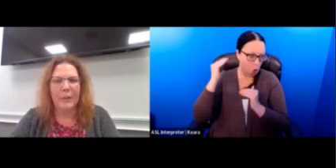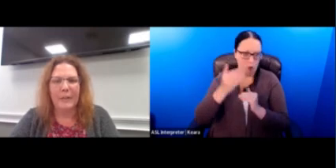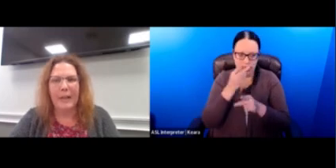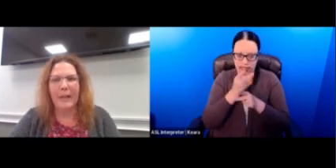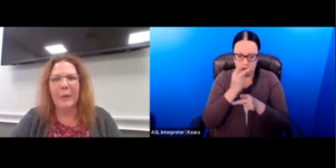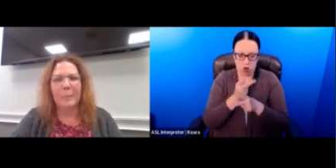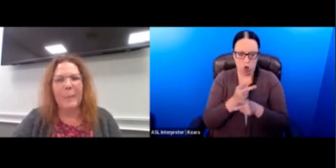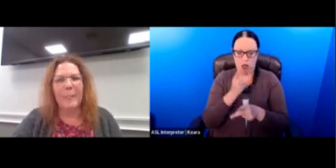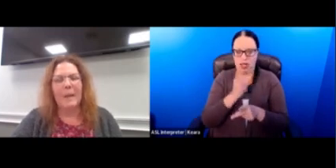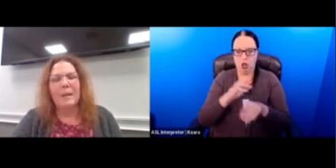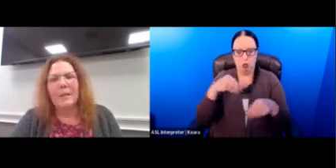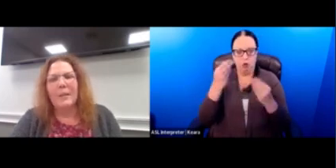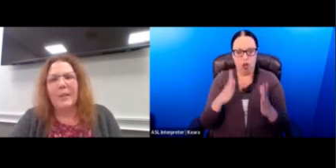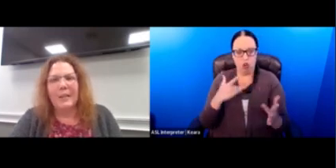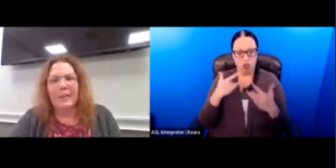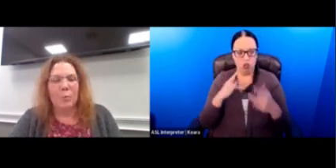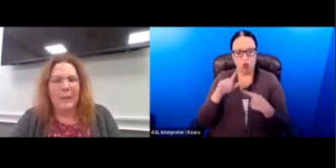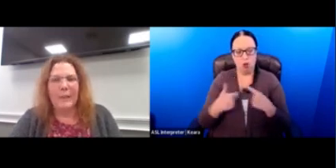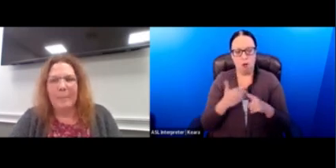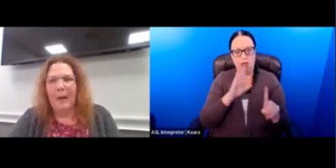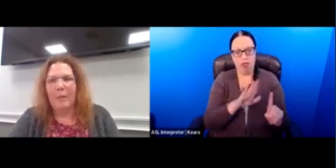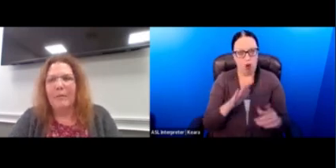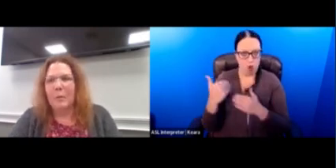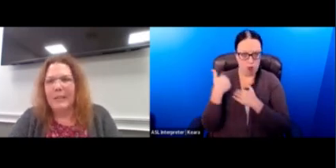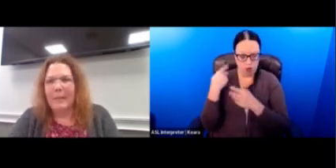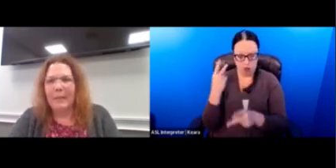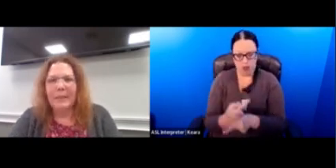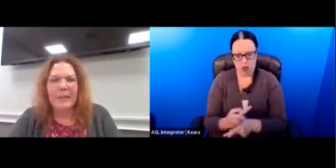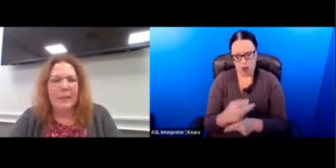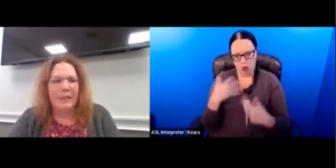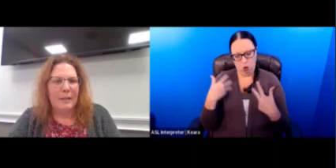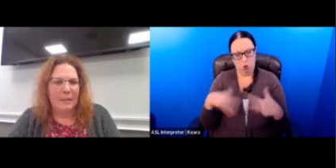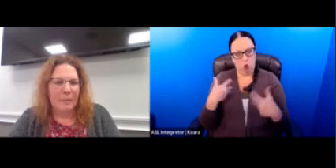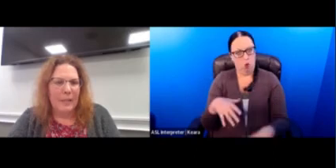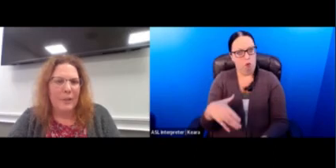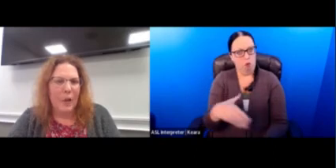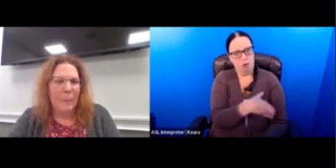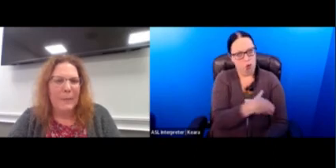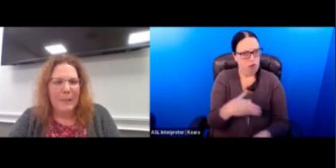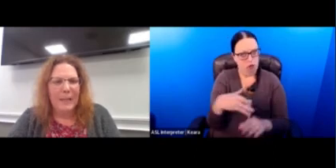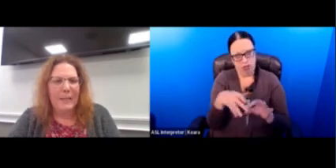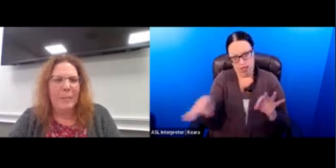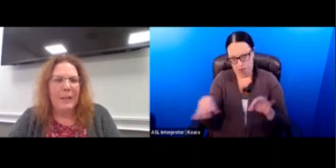duty of care. So that is a really powerful statement. They should not be impeded by